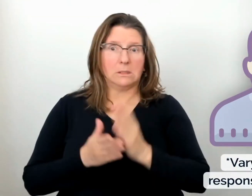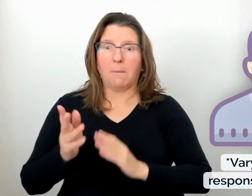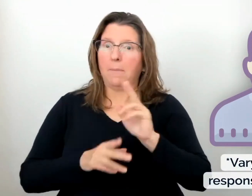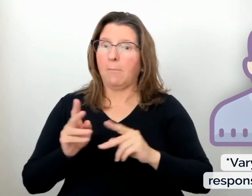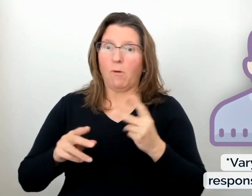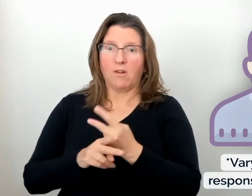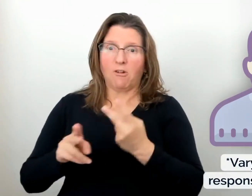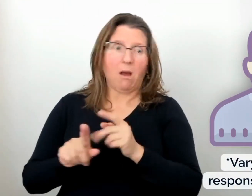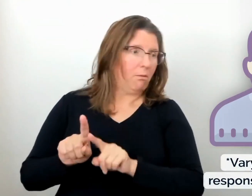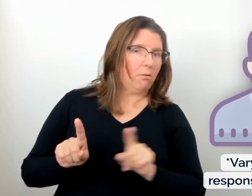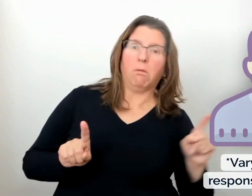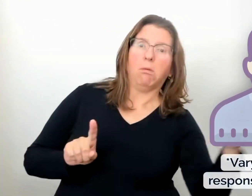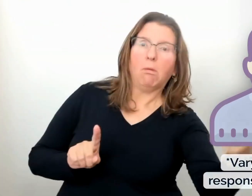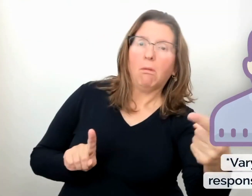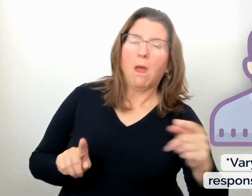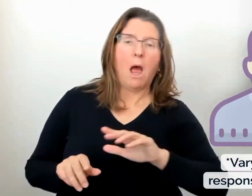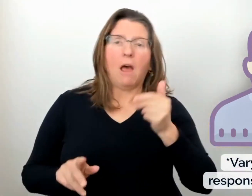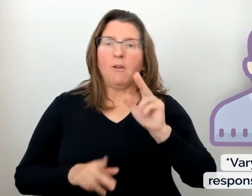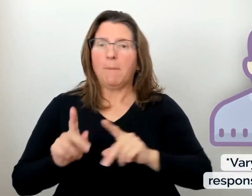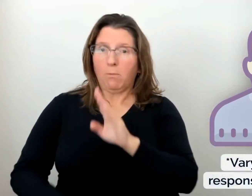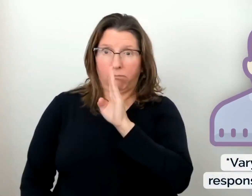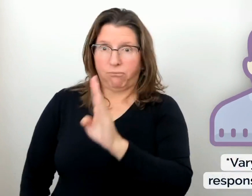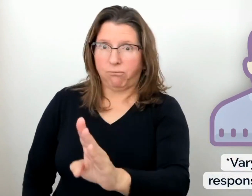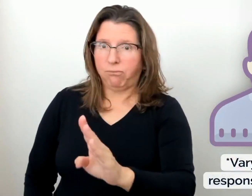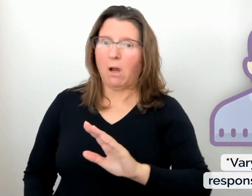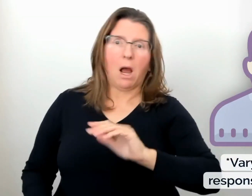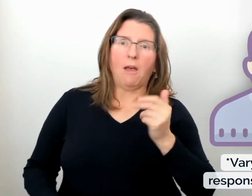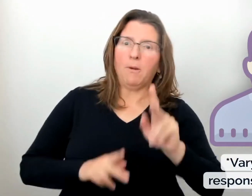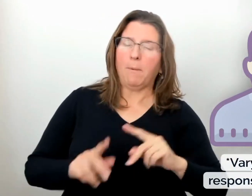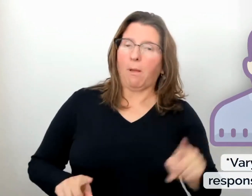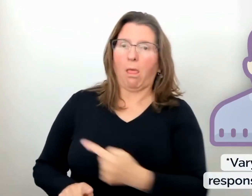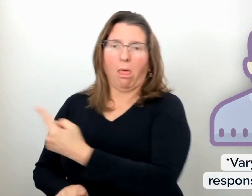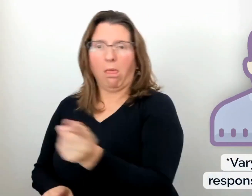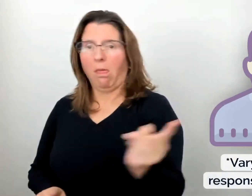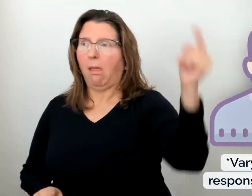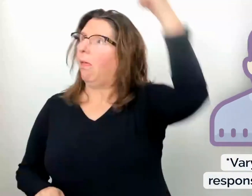Some students may meander their way there. Others may take a direct route.